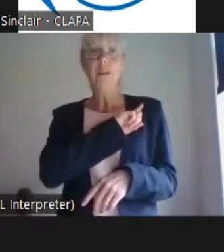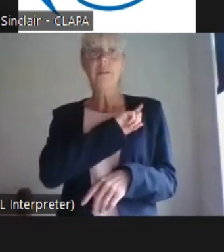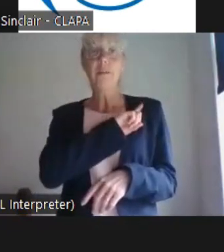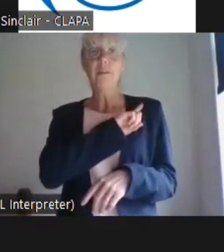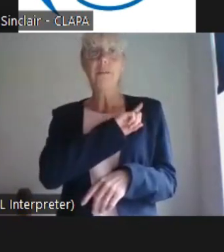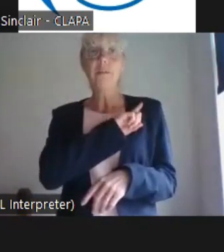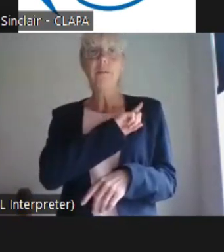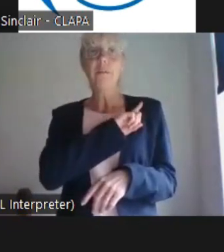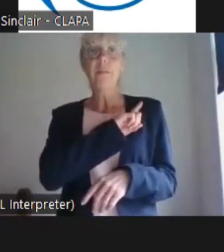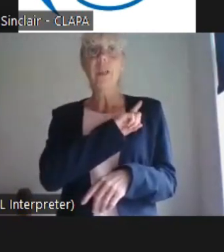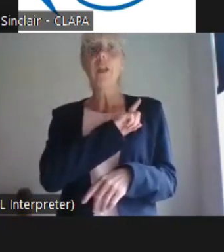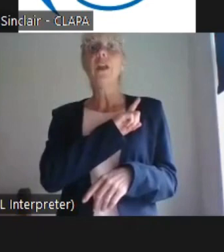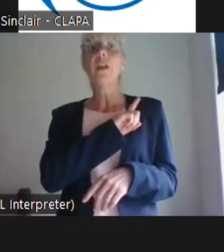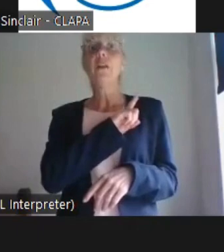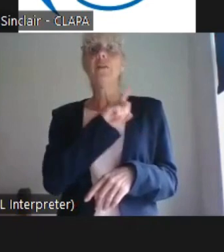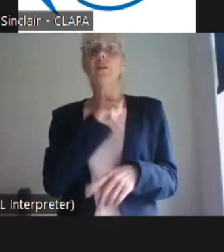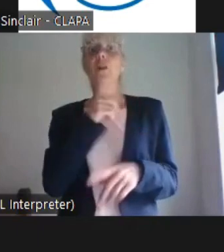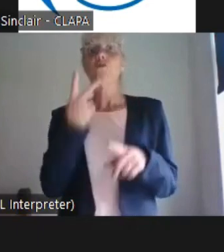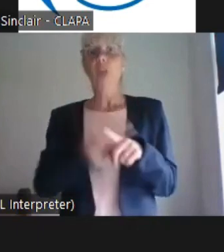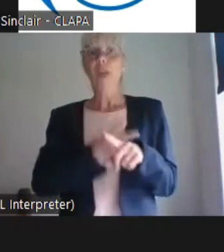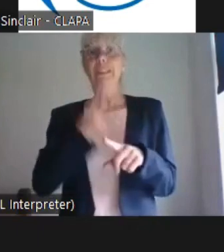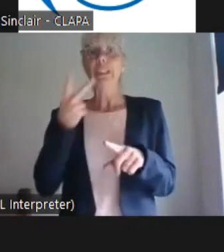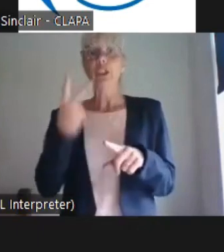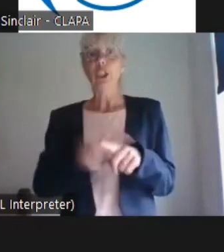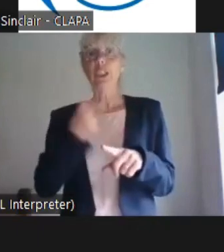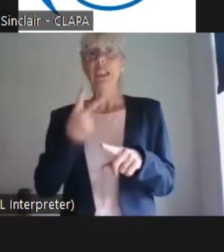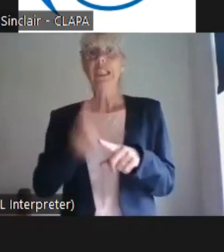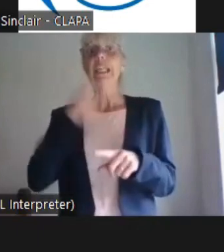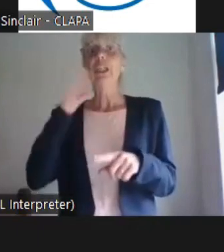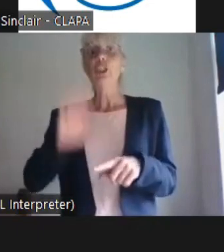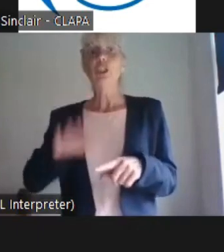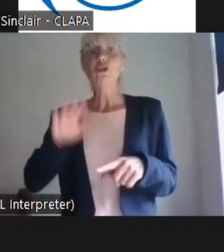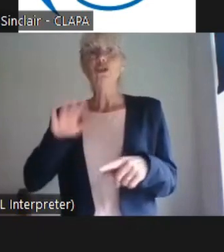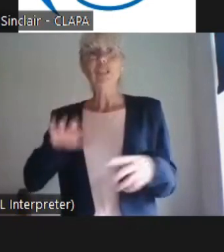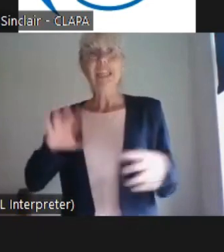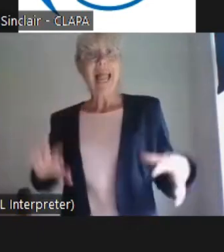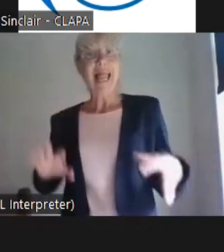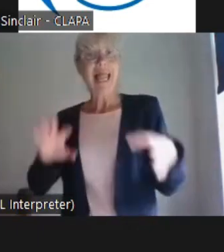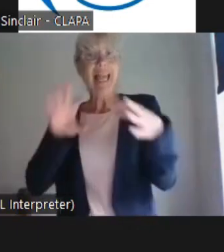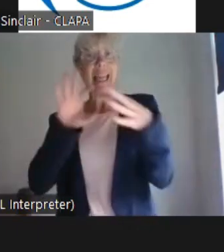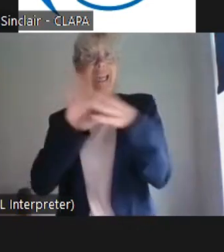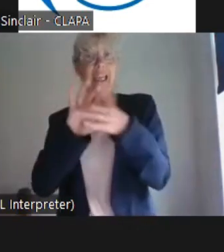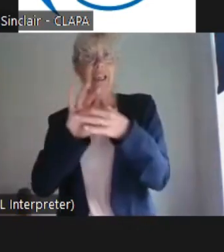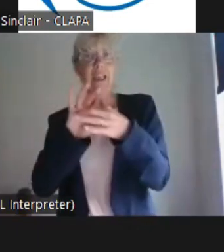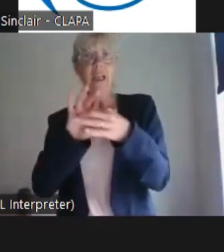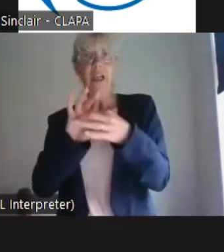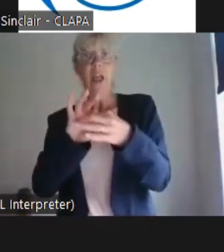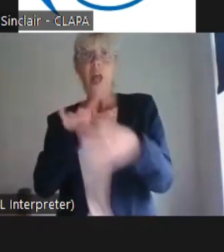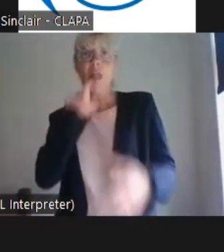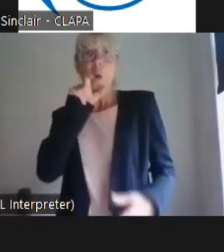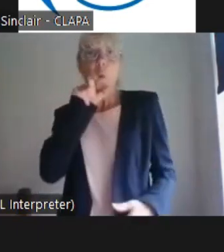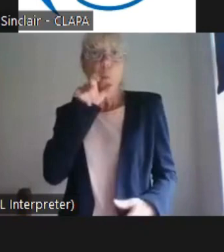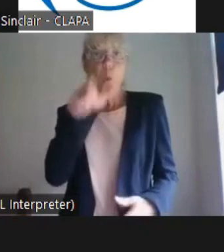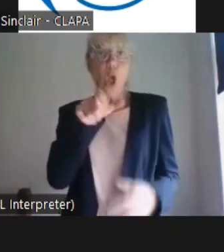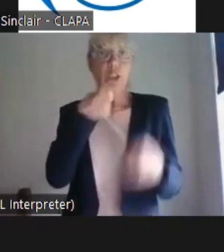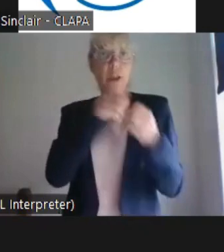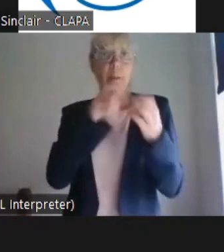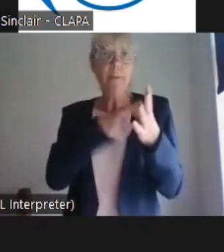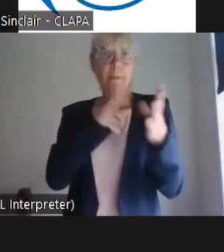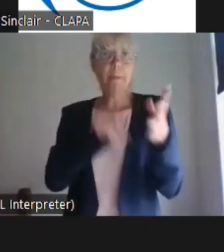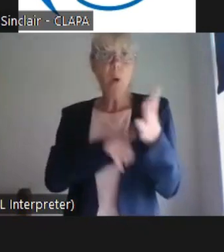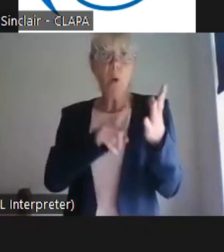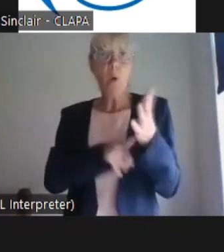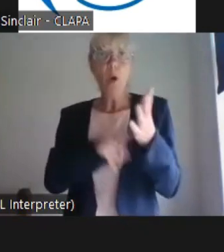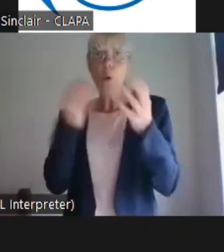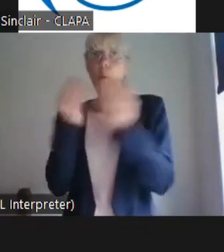repetition that children start to link the word with the concept so the word that you're saying